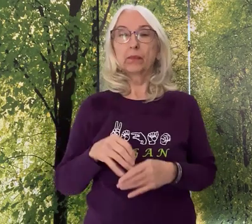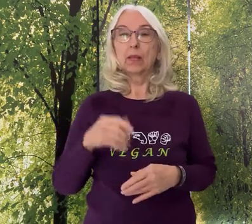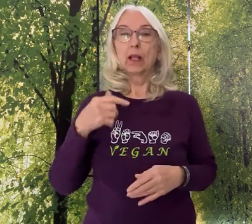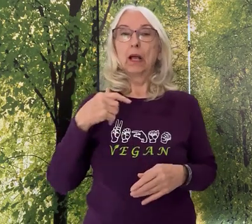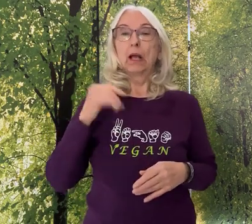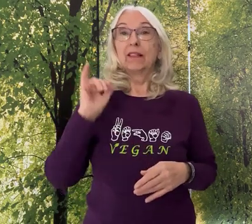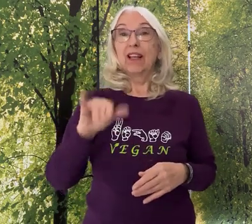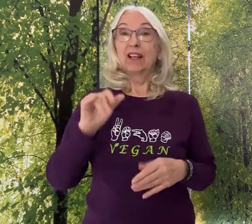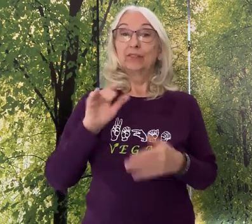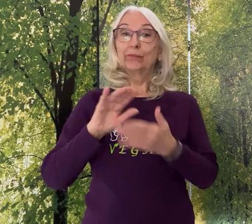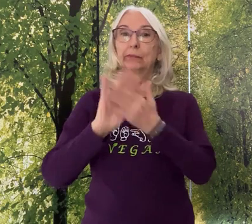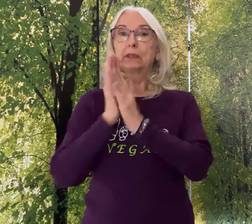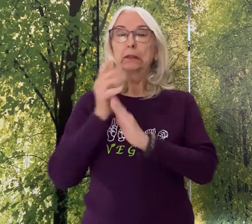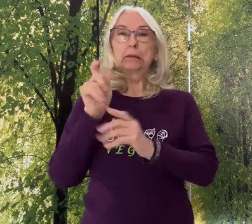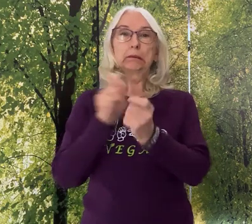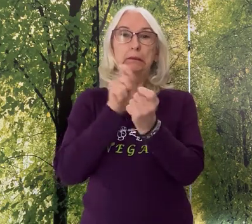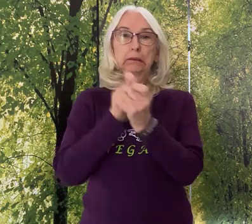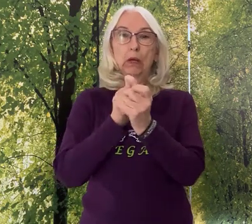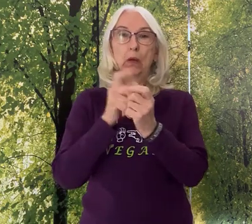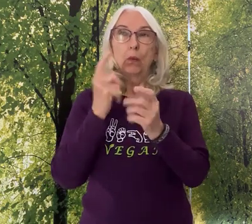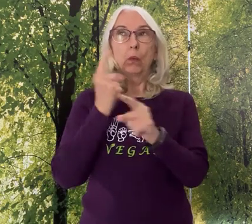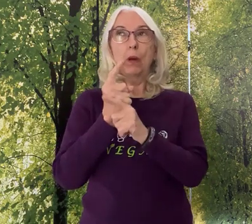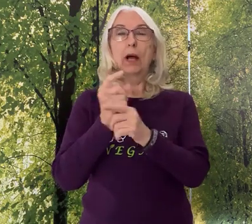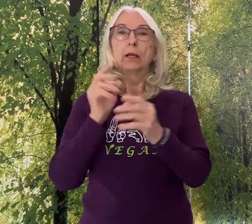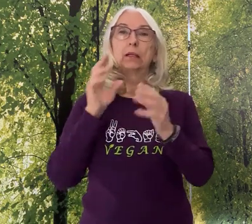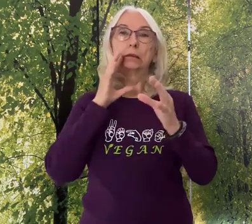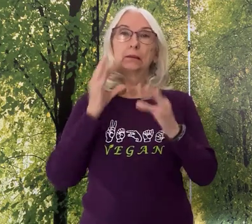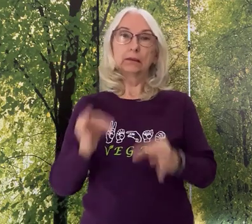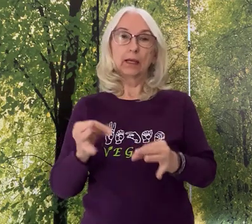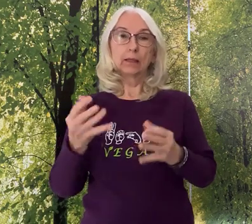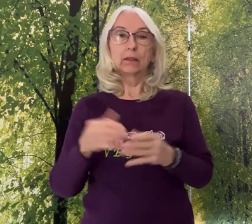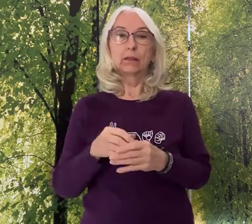And it turned out to be exactly the right decision.